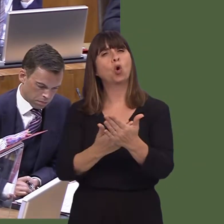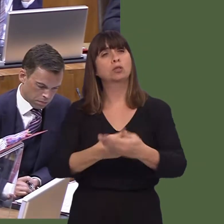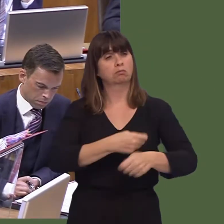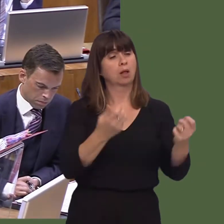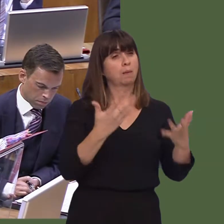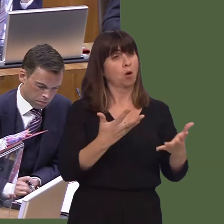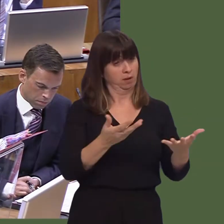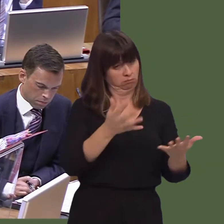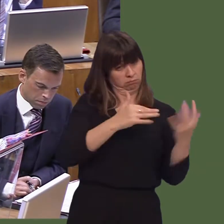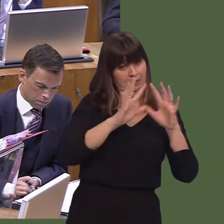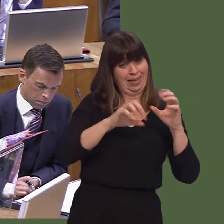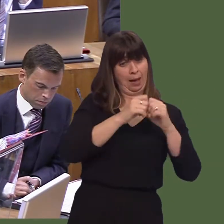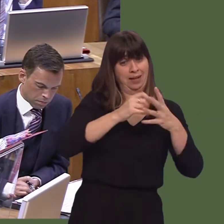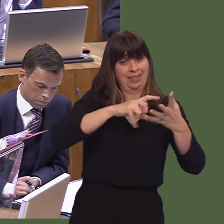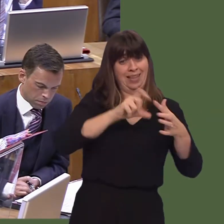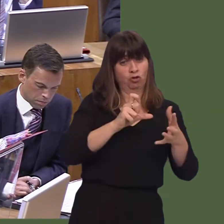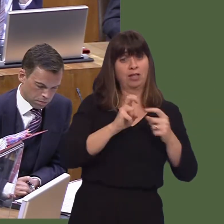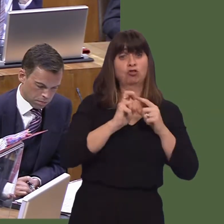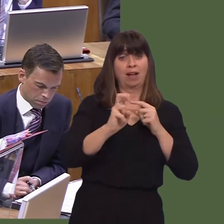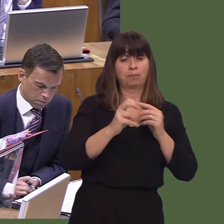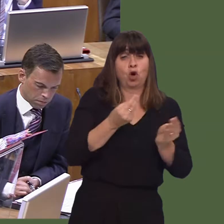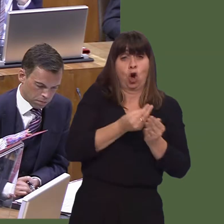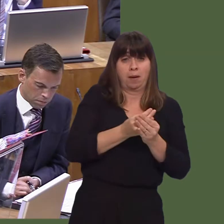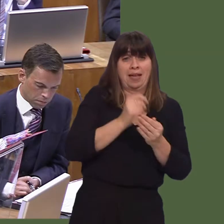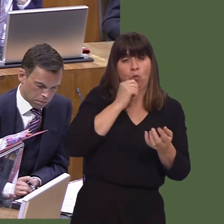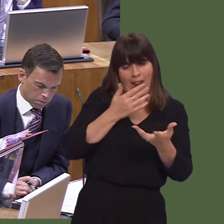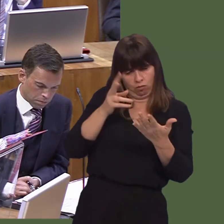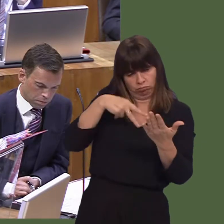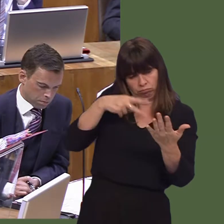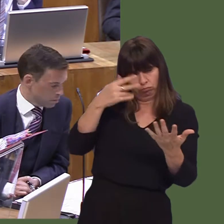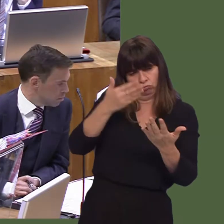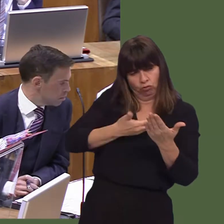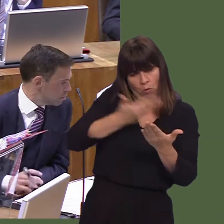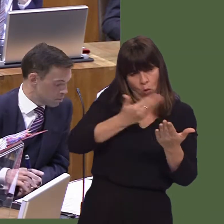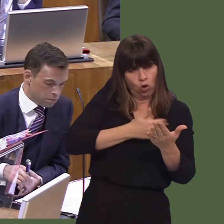Once the Cabinet Secretary for Economy and Transport has received that advice and considered the report, he will issue a written statement on the next steps.